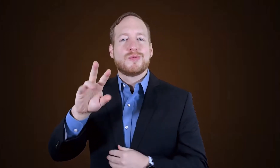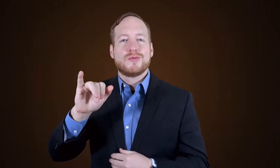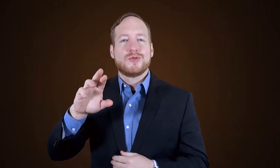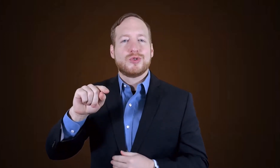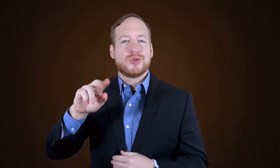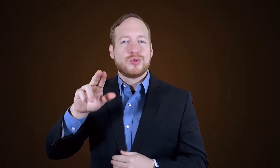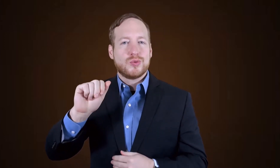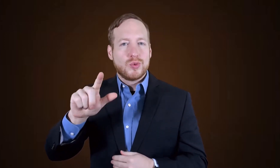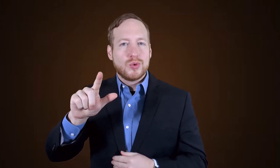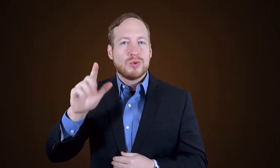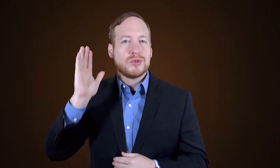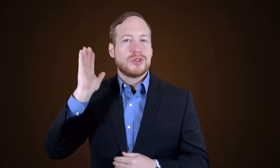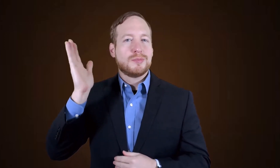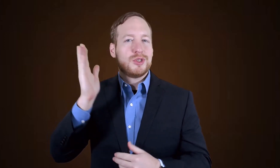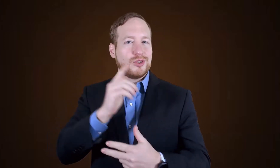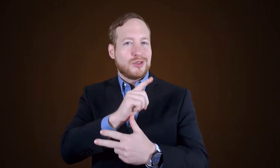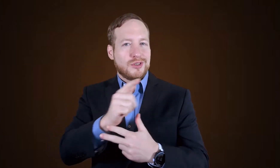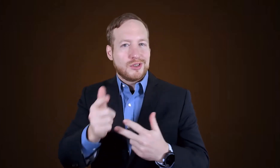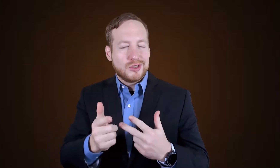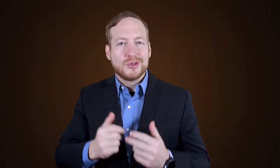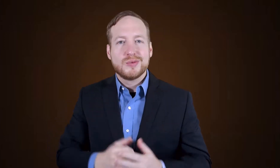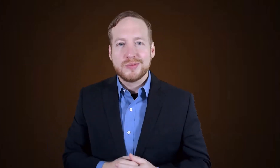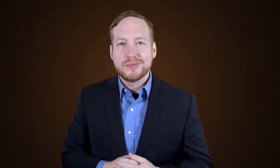this is our virtual speaker series